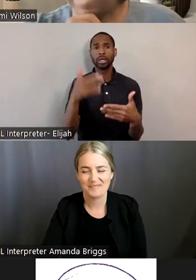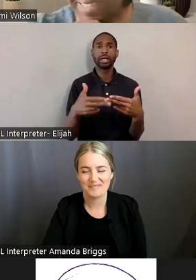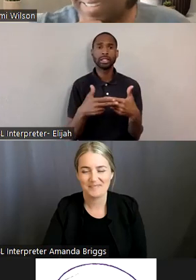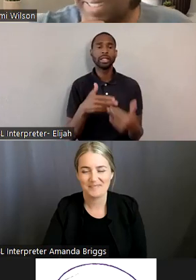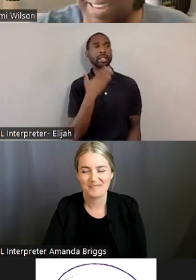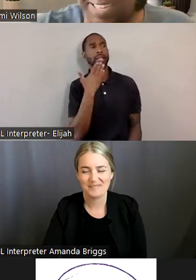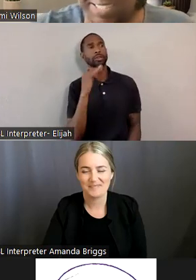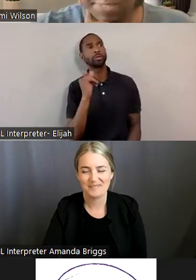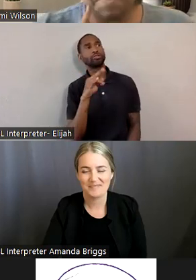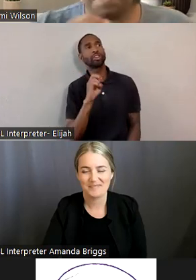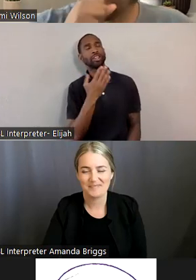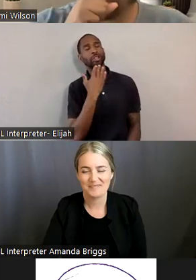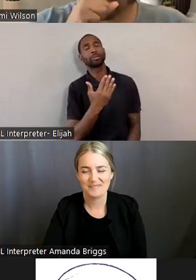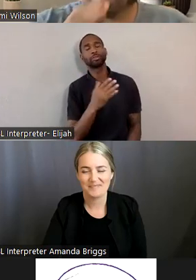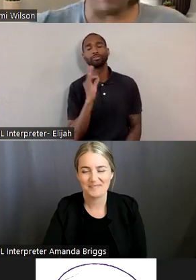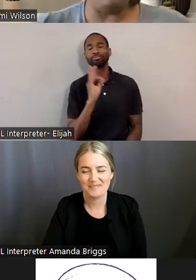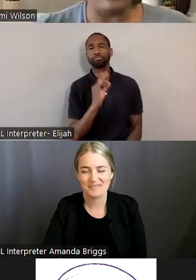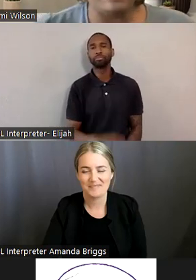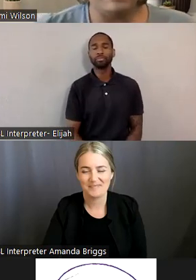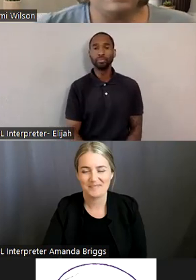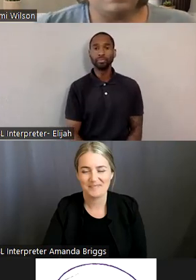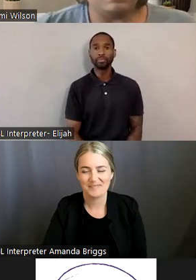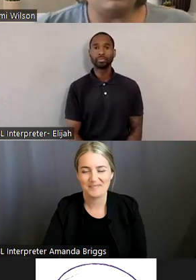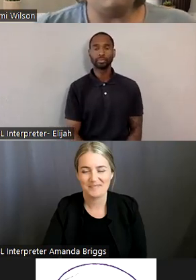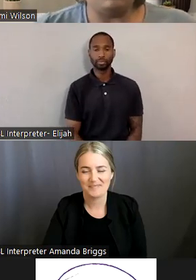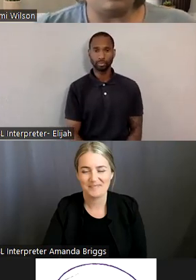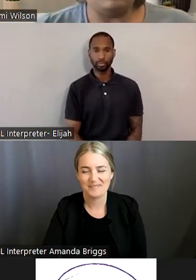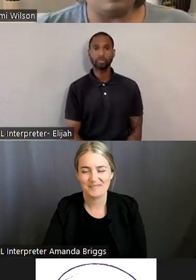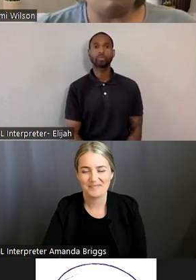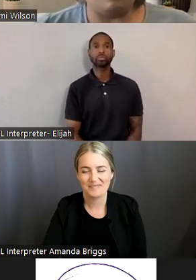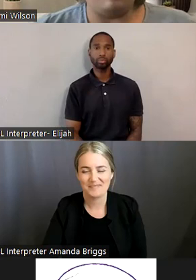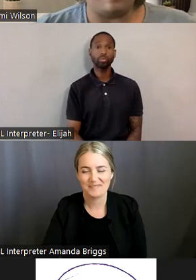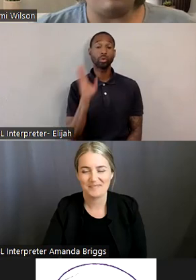Jane, thanks. Okay, so we're gonna talk more about